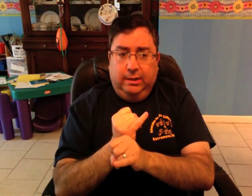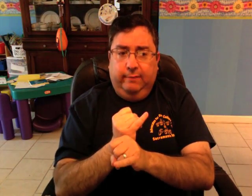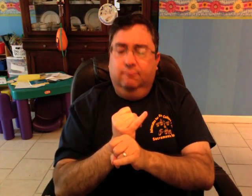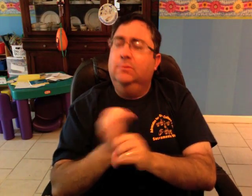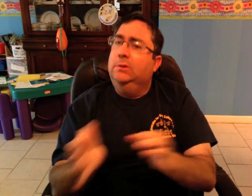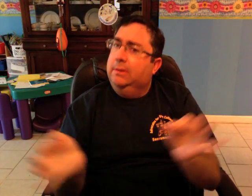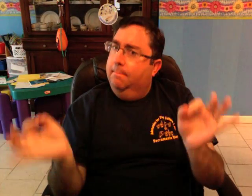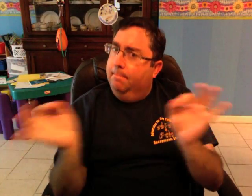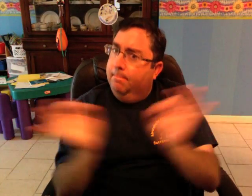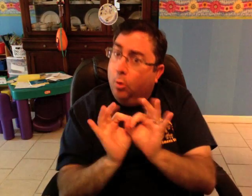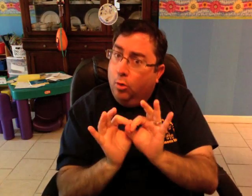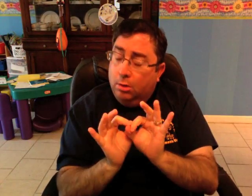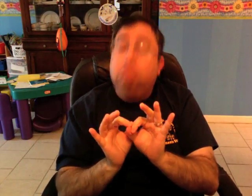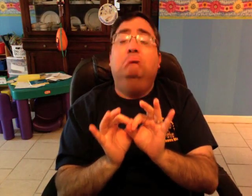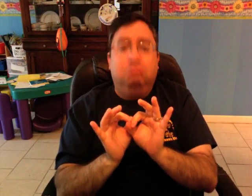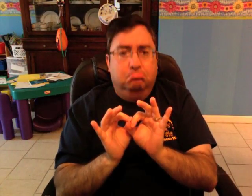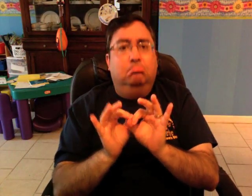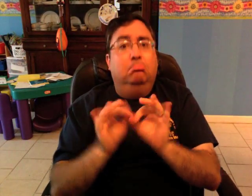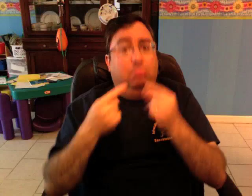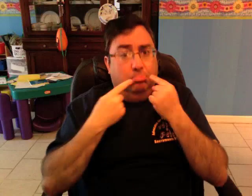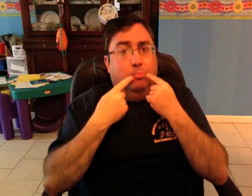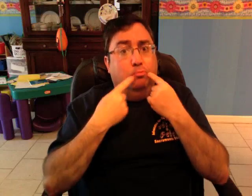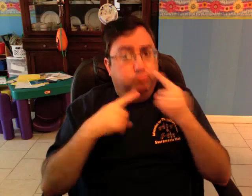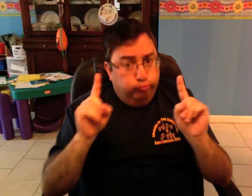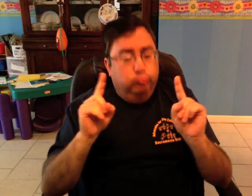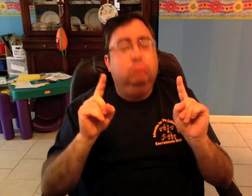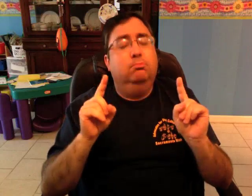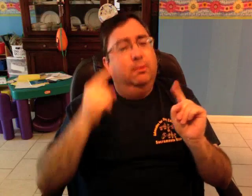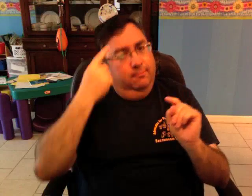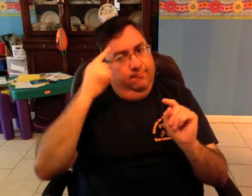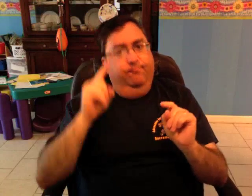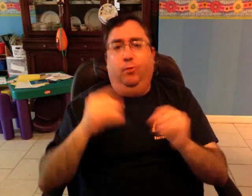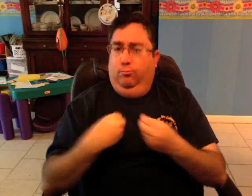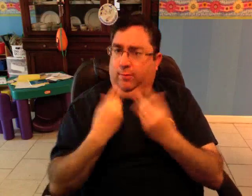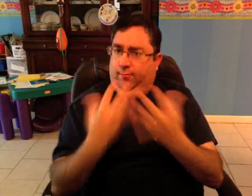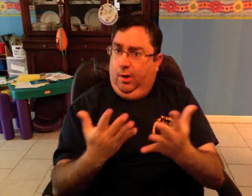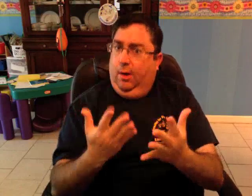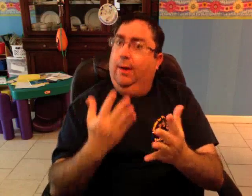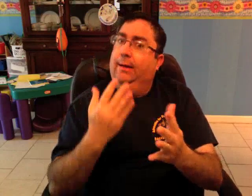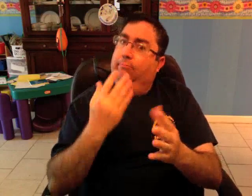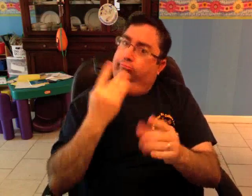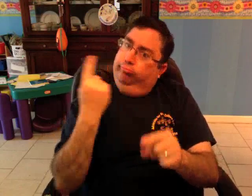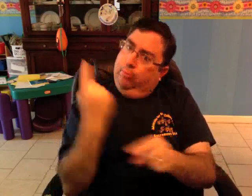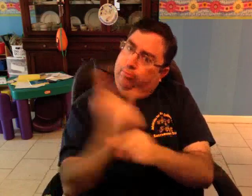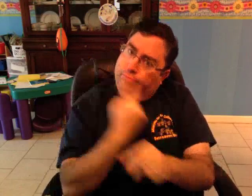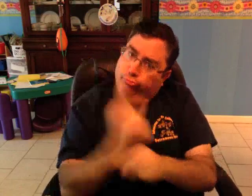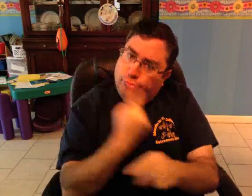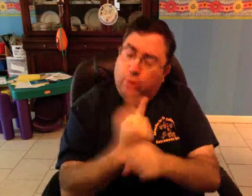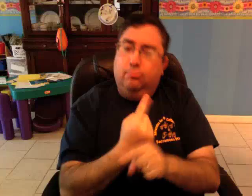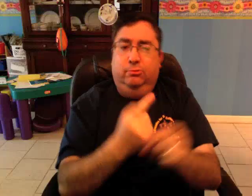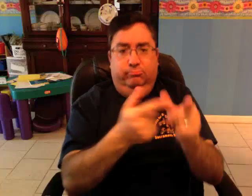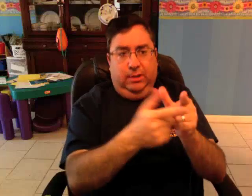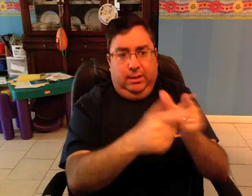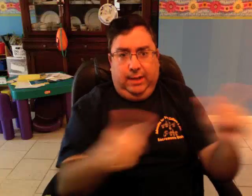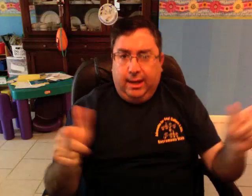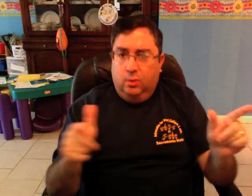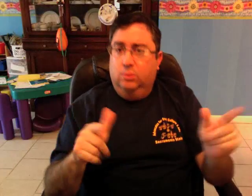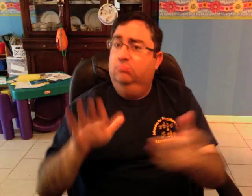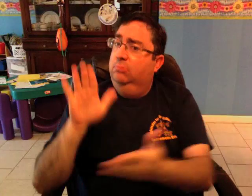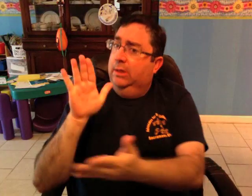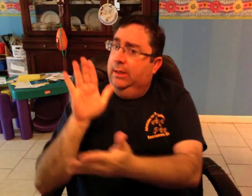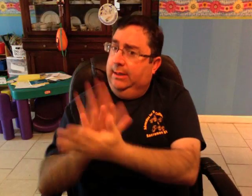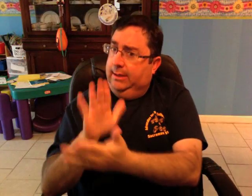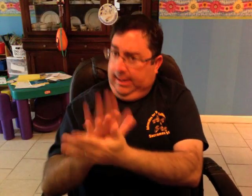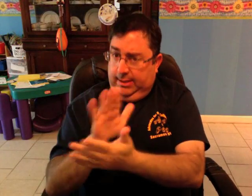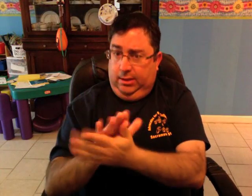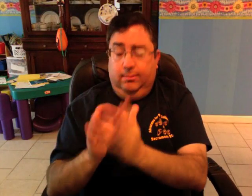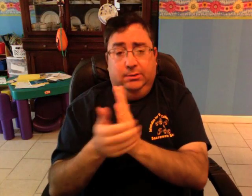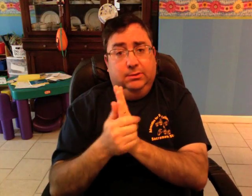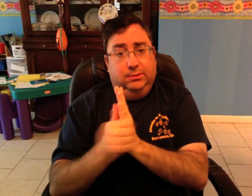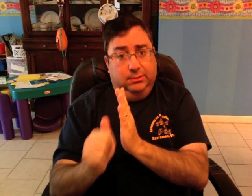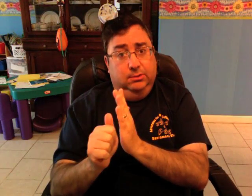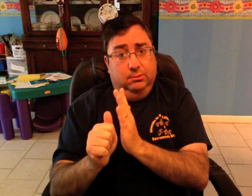are important for providing appropriate language and academic skills.